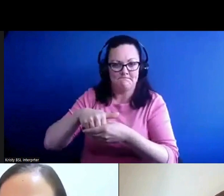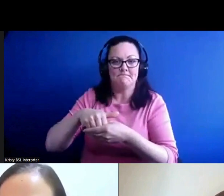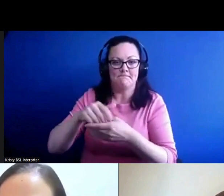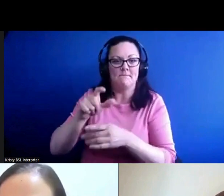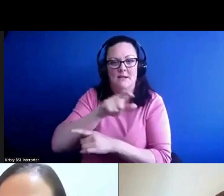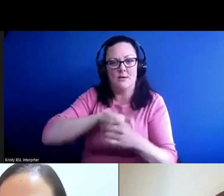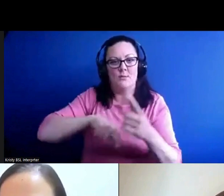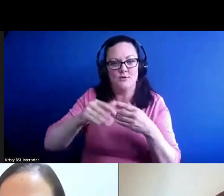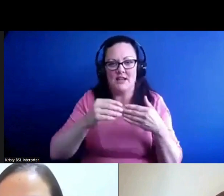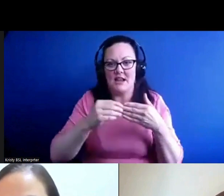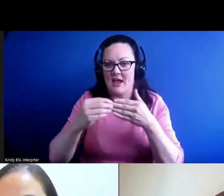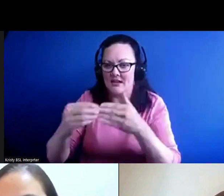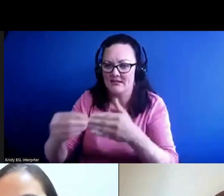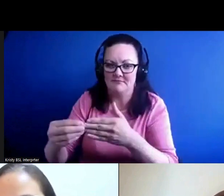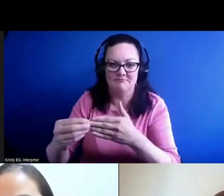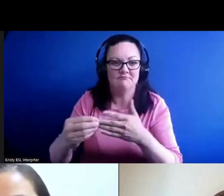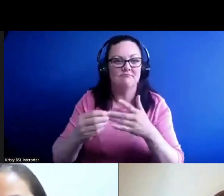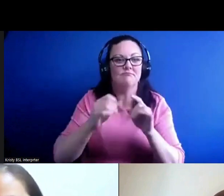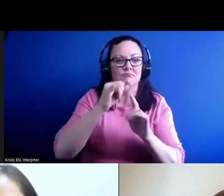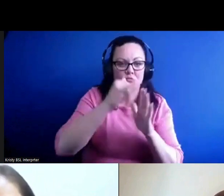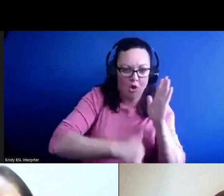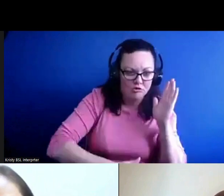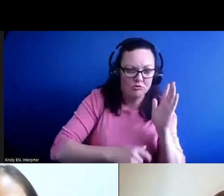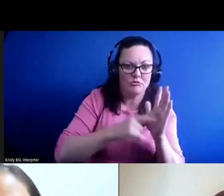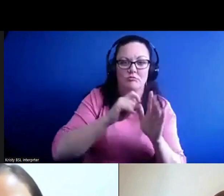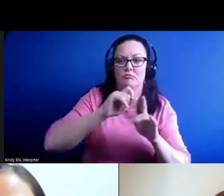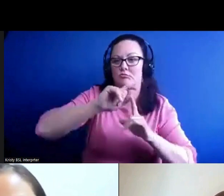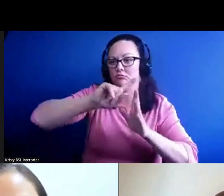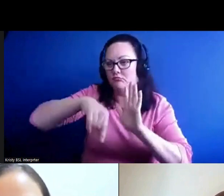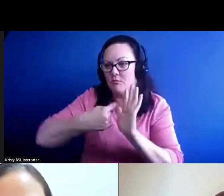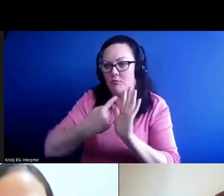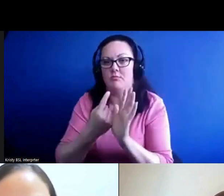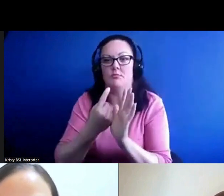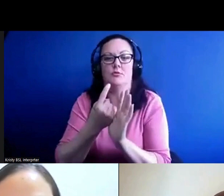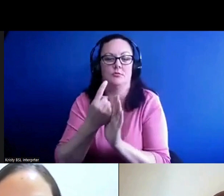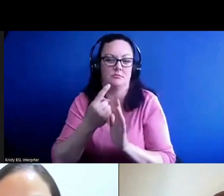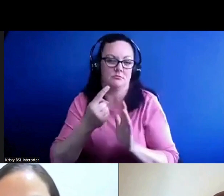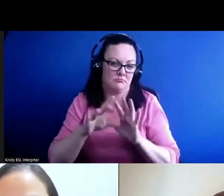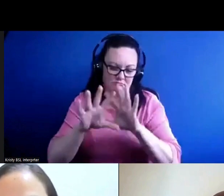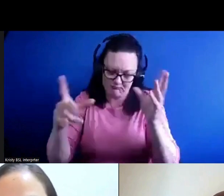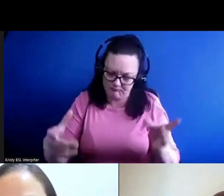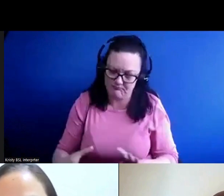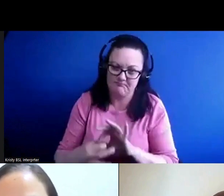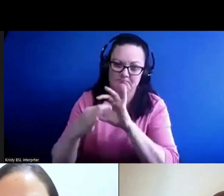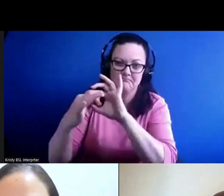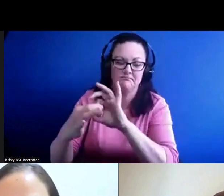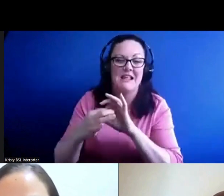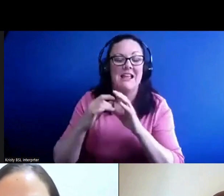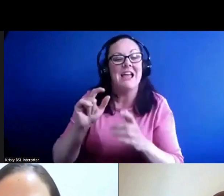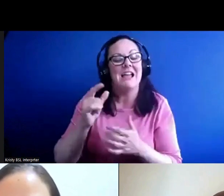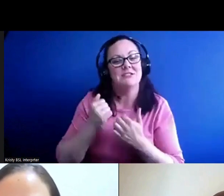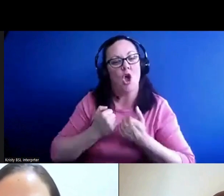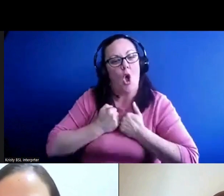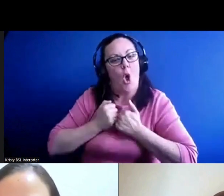monitoring evaluation. Reporting because that is essential to create ownership but then also sustainability